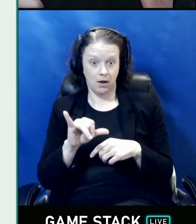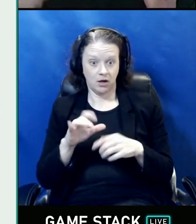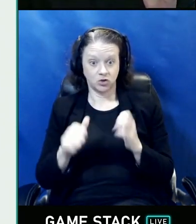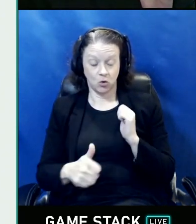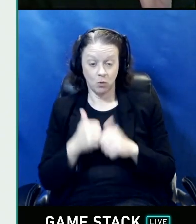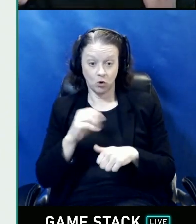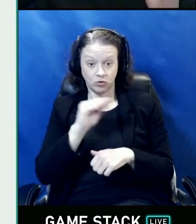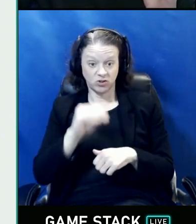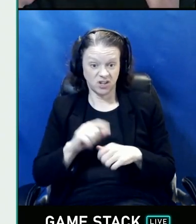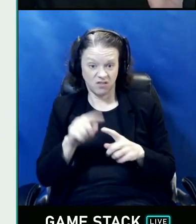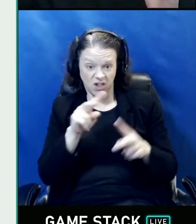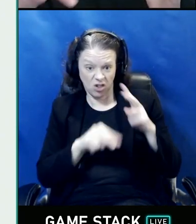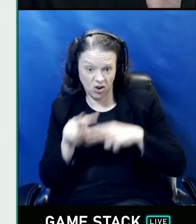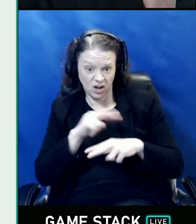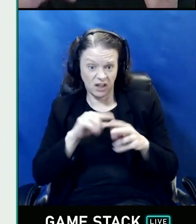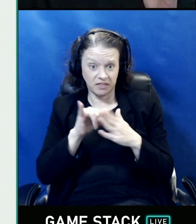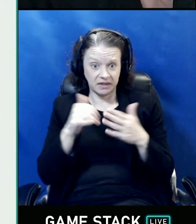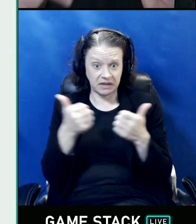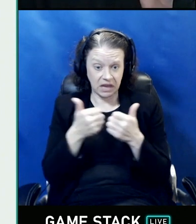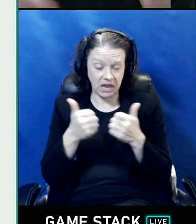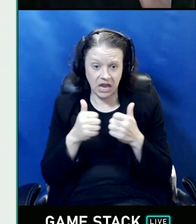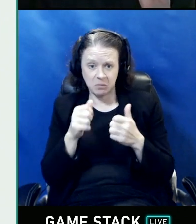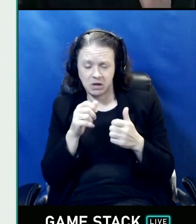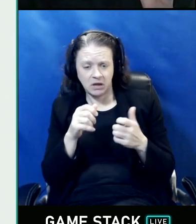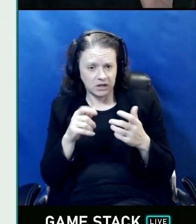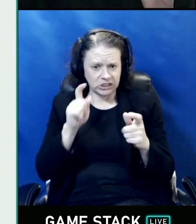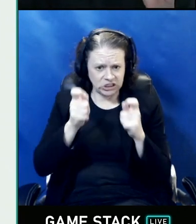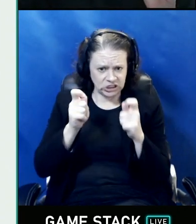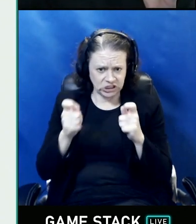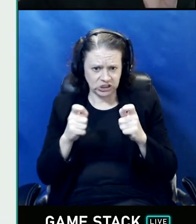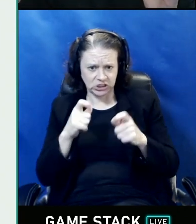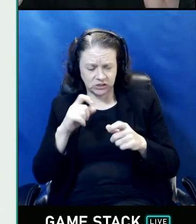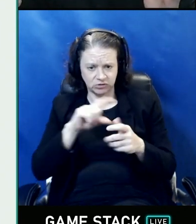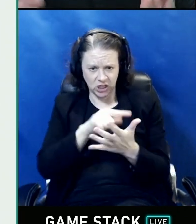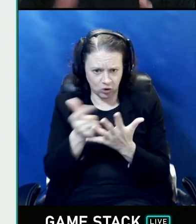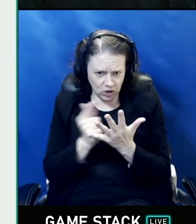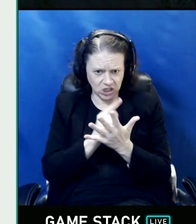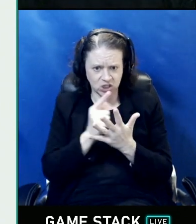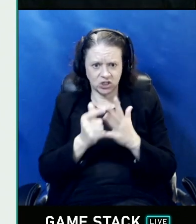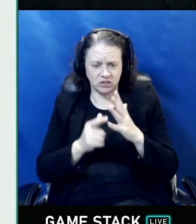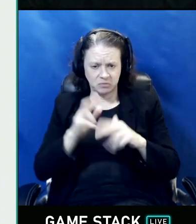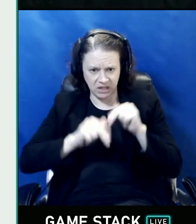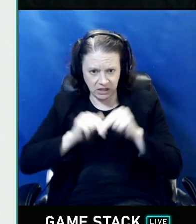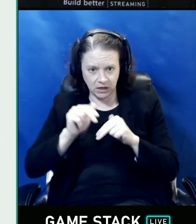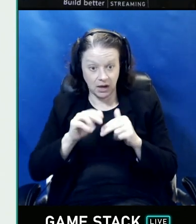tweaking, running the iterations and building etc, that happened in August.